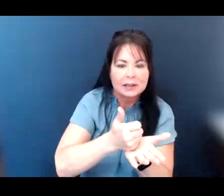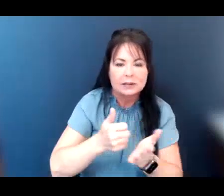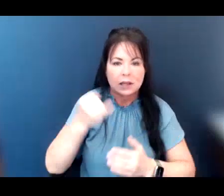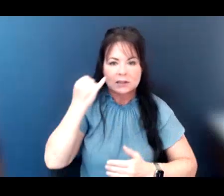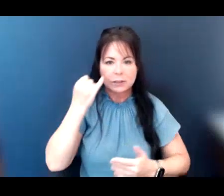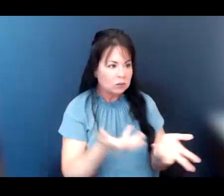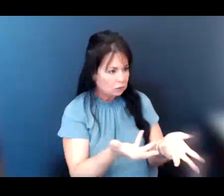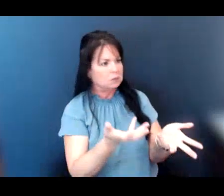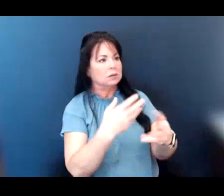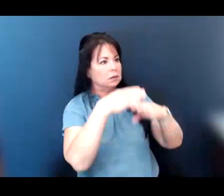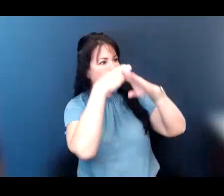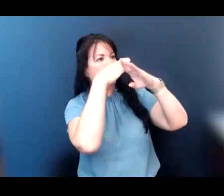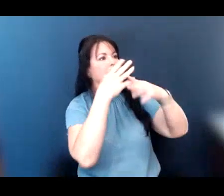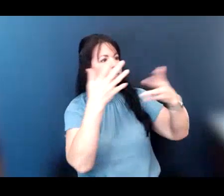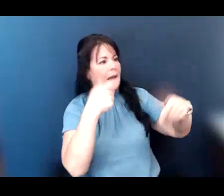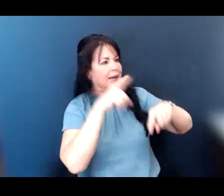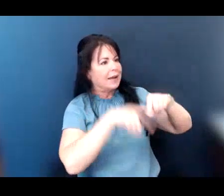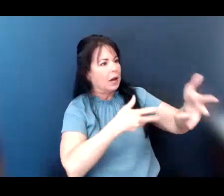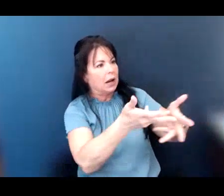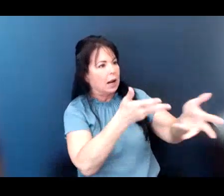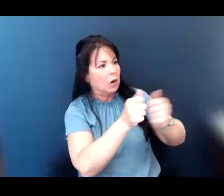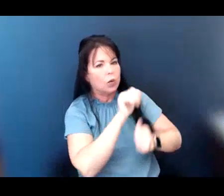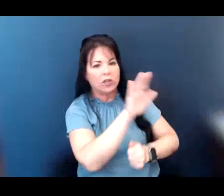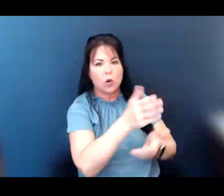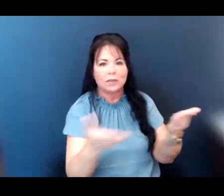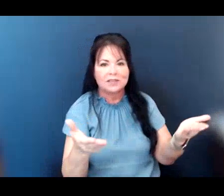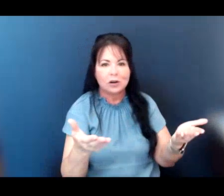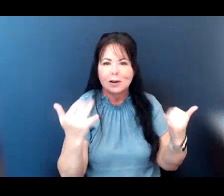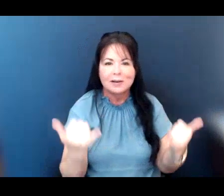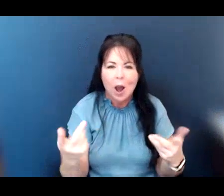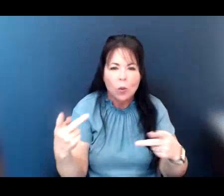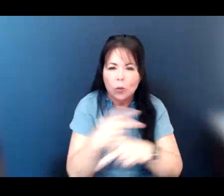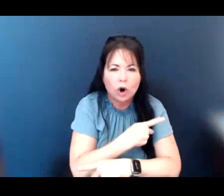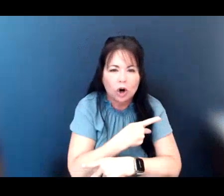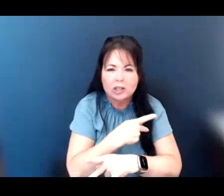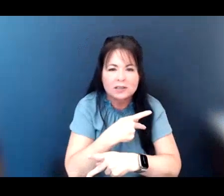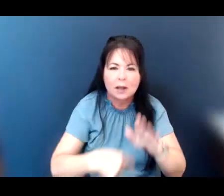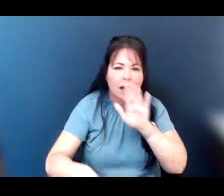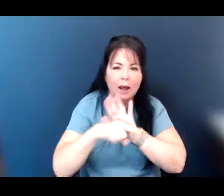then they're even further being put at a disadvantage. Because if they can't get the website to work to apply for their benefits,